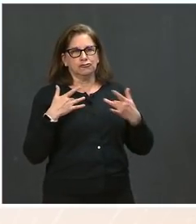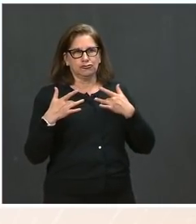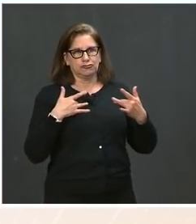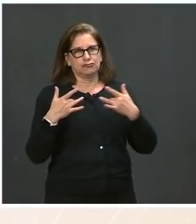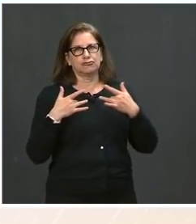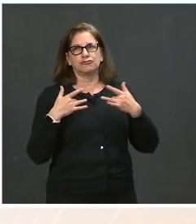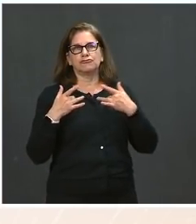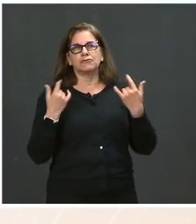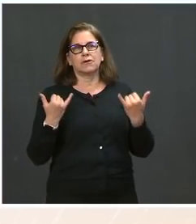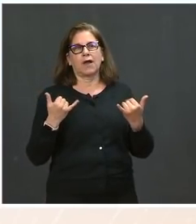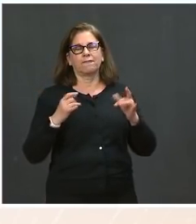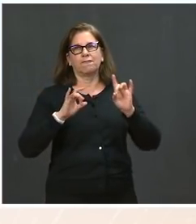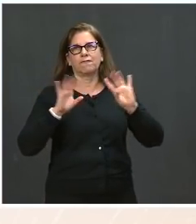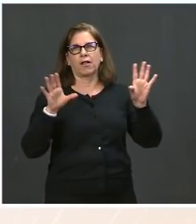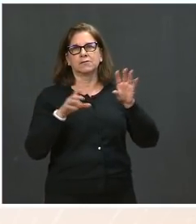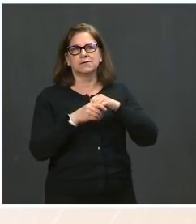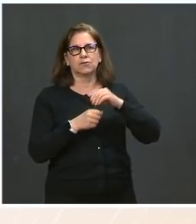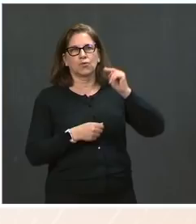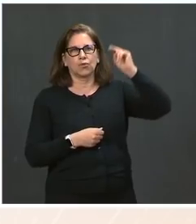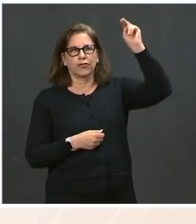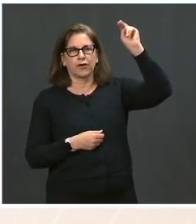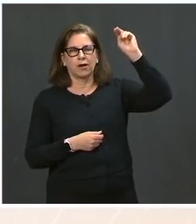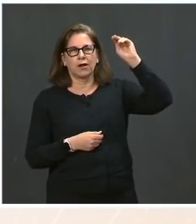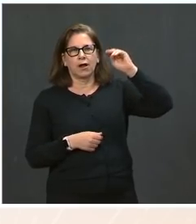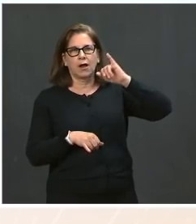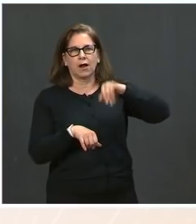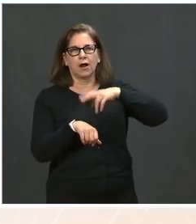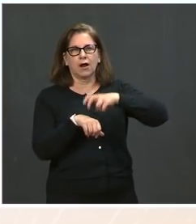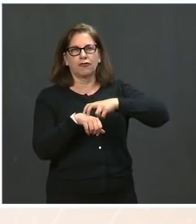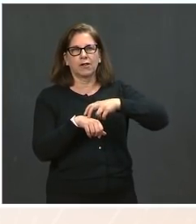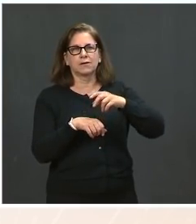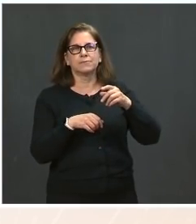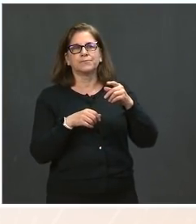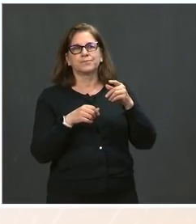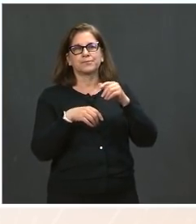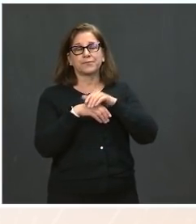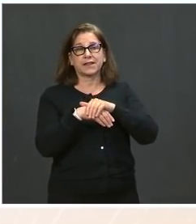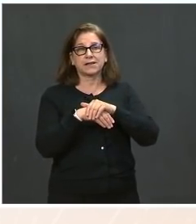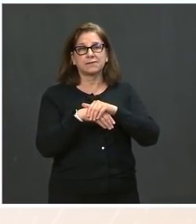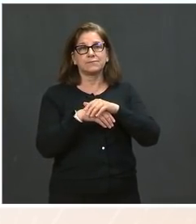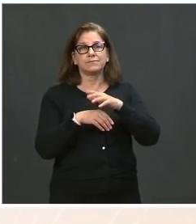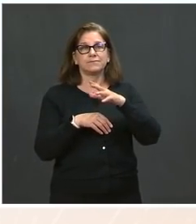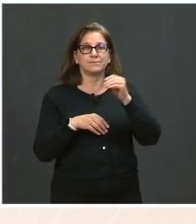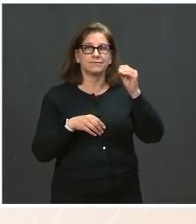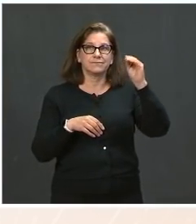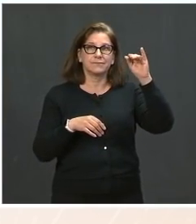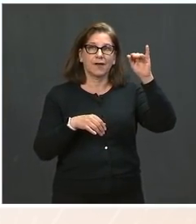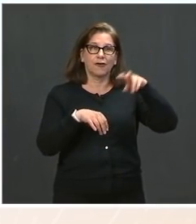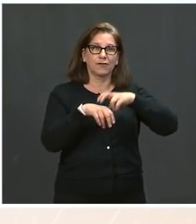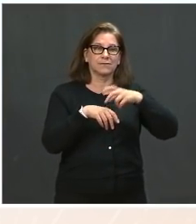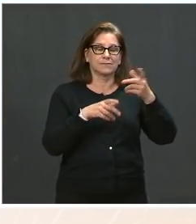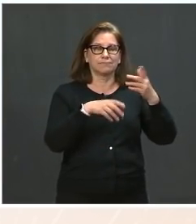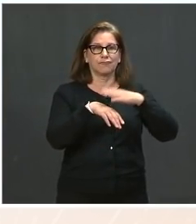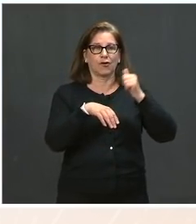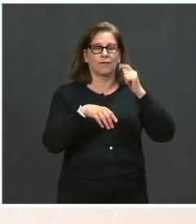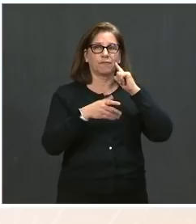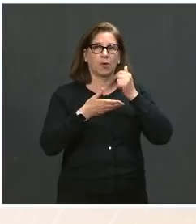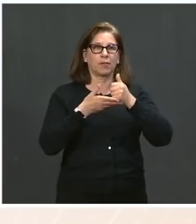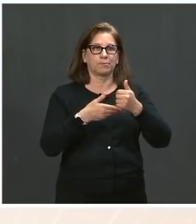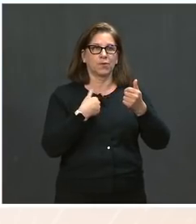and we join the British, Irish, and Northern Irish leaders in their calls for calm. We remain steadfast supporters of a secure and prosperous Northern Ireland